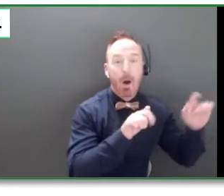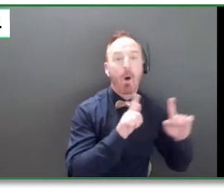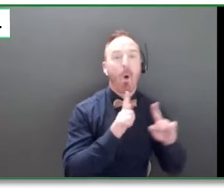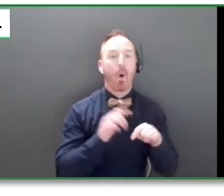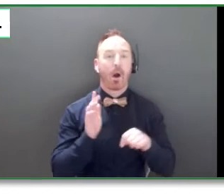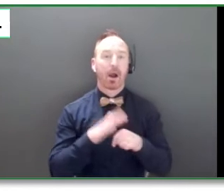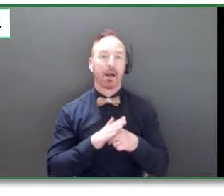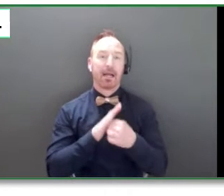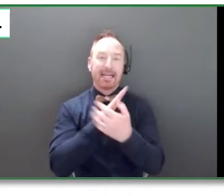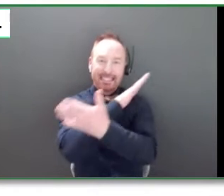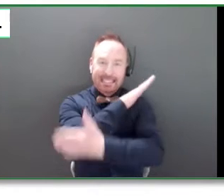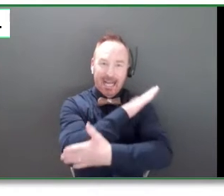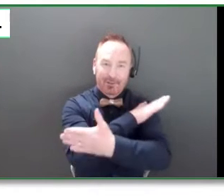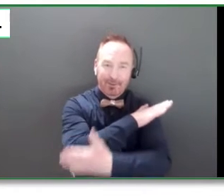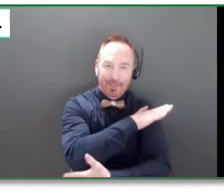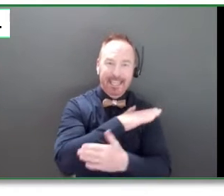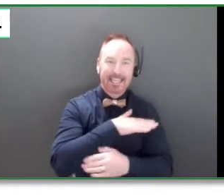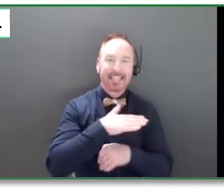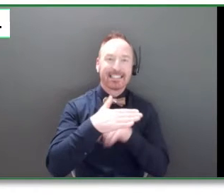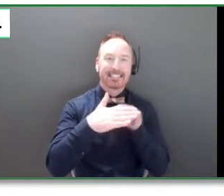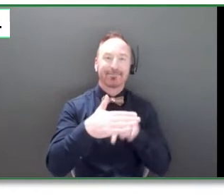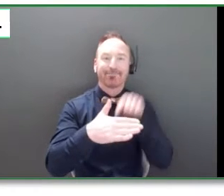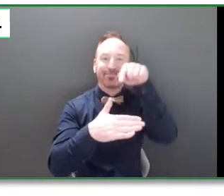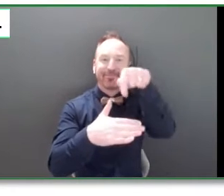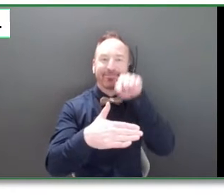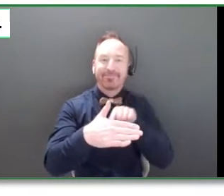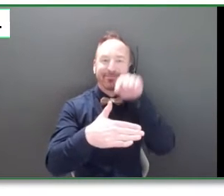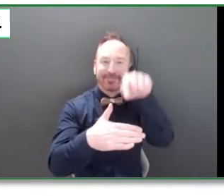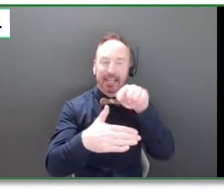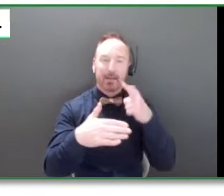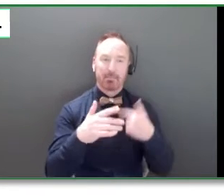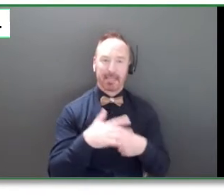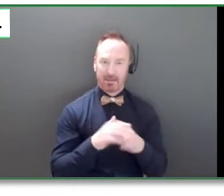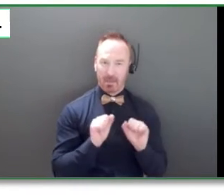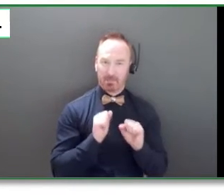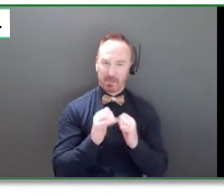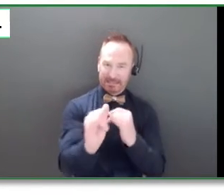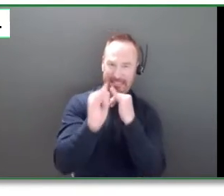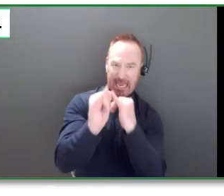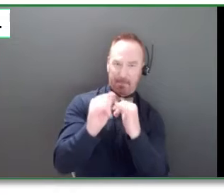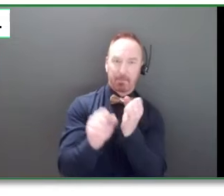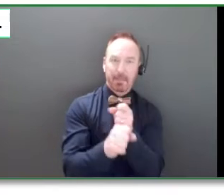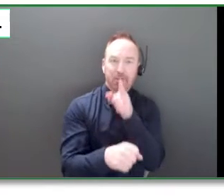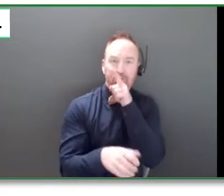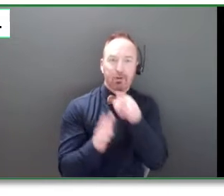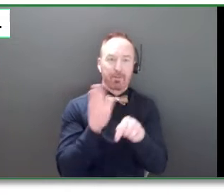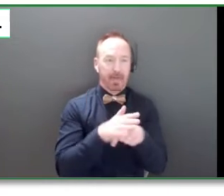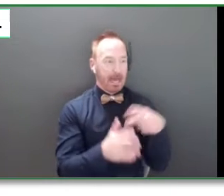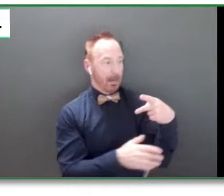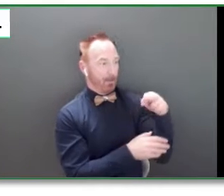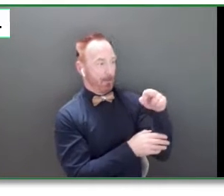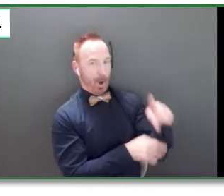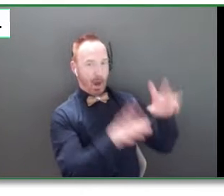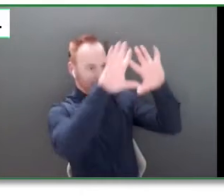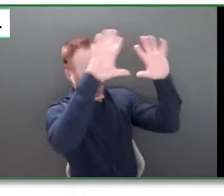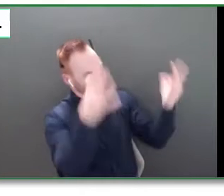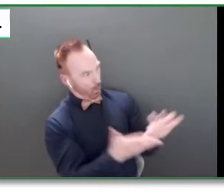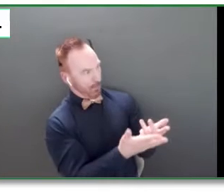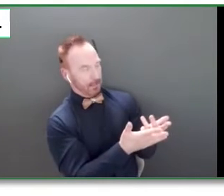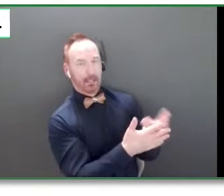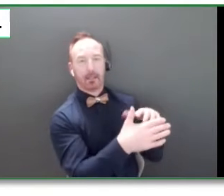to make sure all aspects of a park experience is accessible.